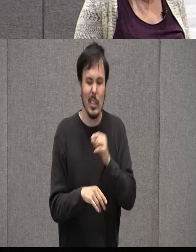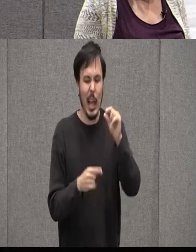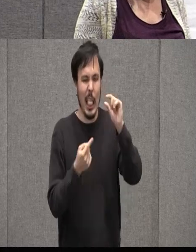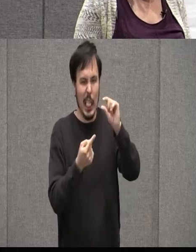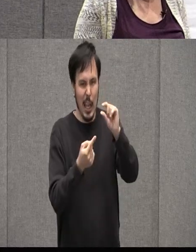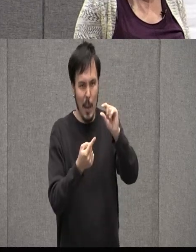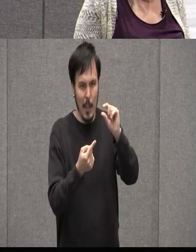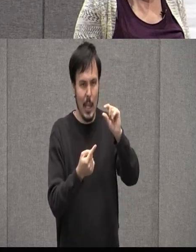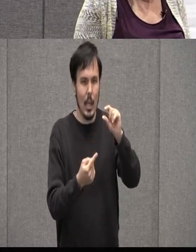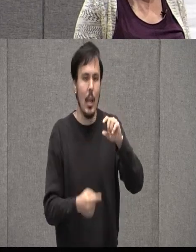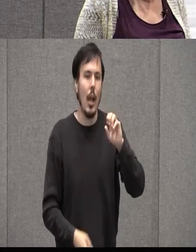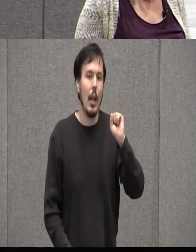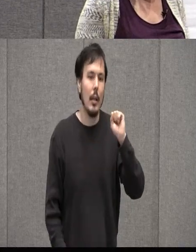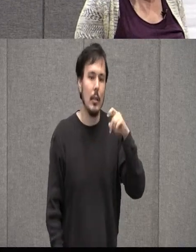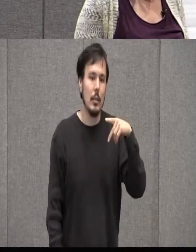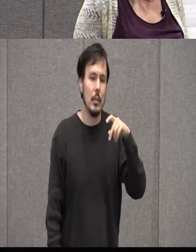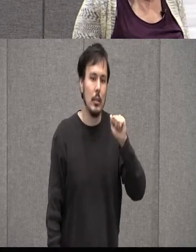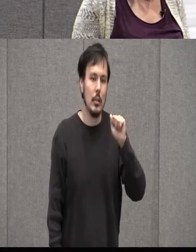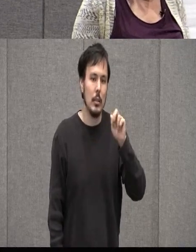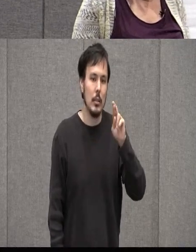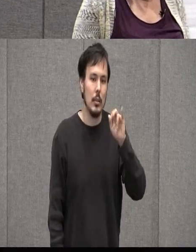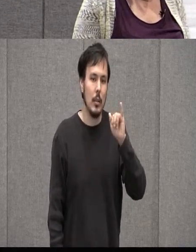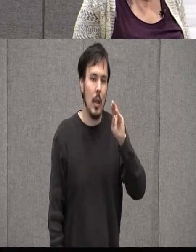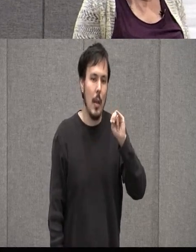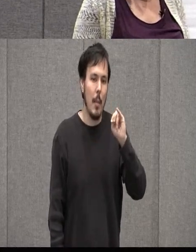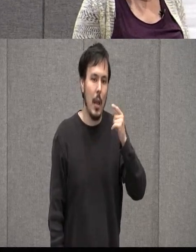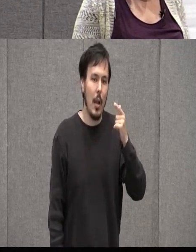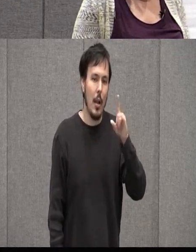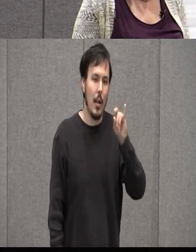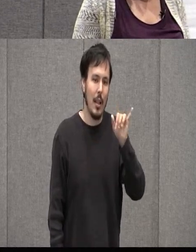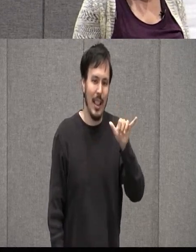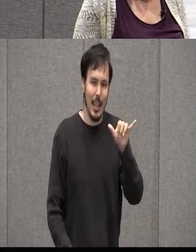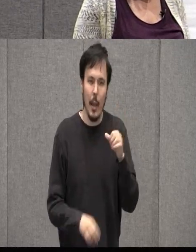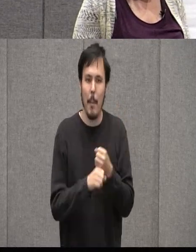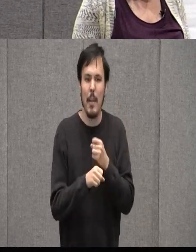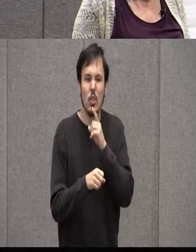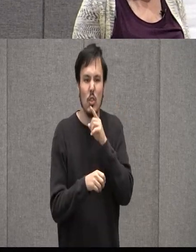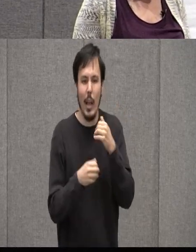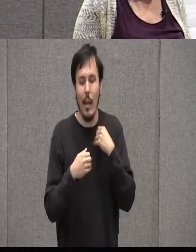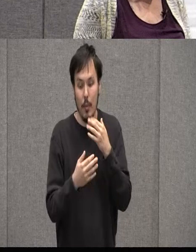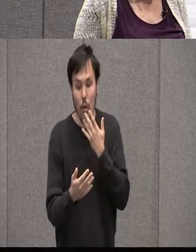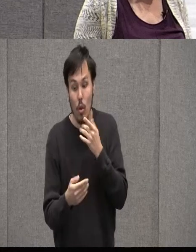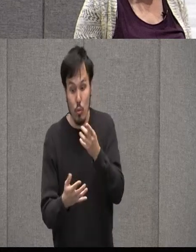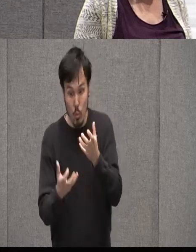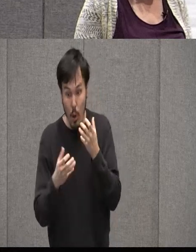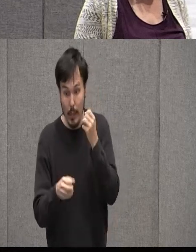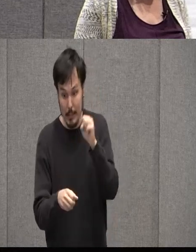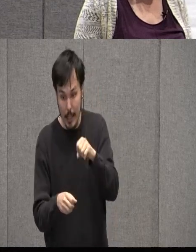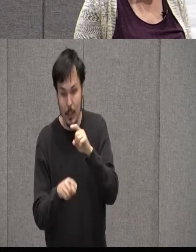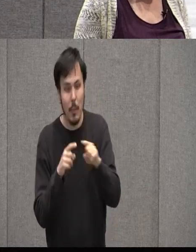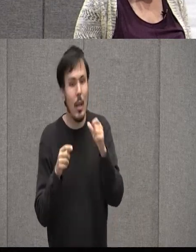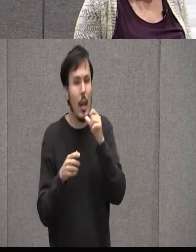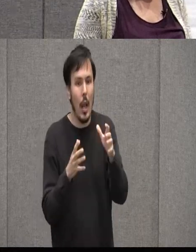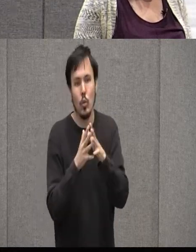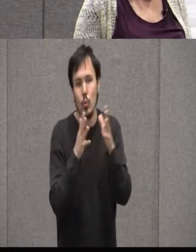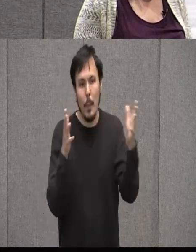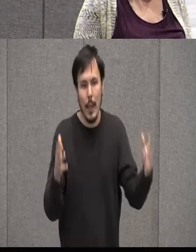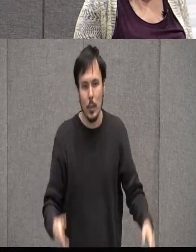Add it very slowly to get the color that you want in whatever you're using, bubbles, just cornstarch and water.